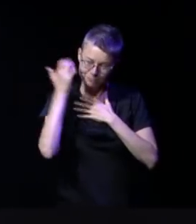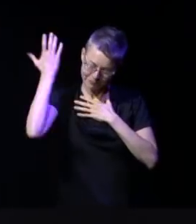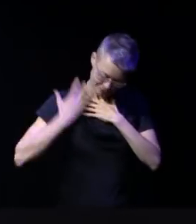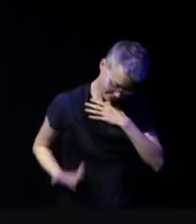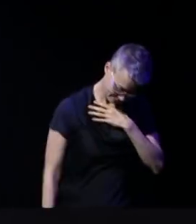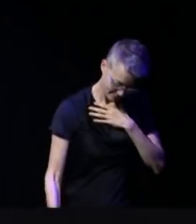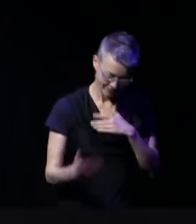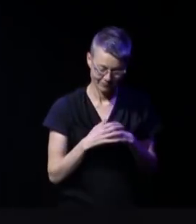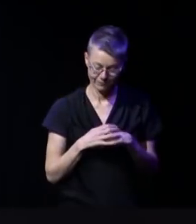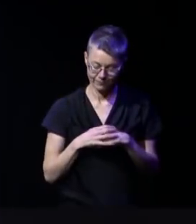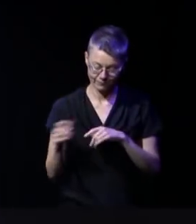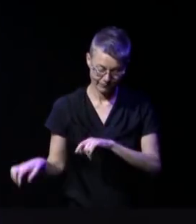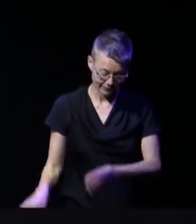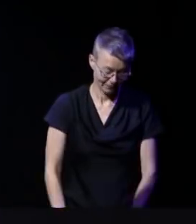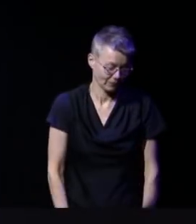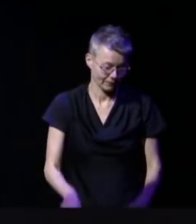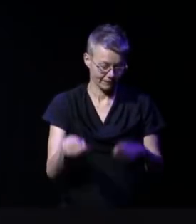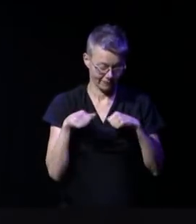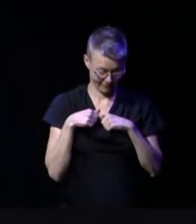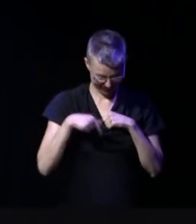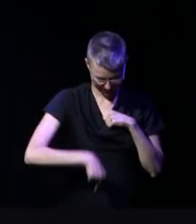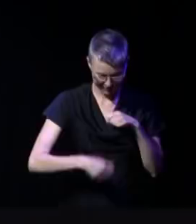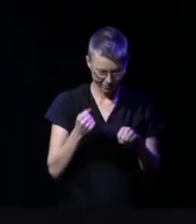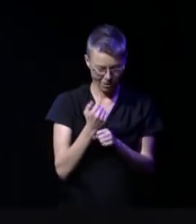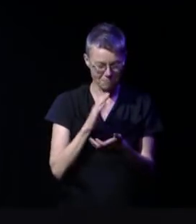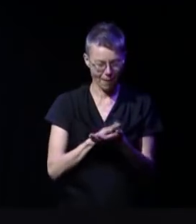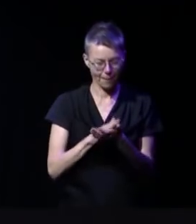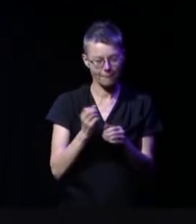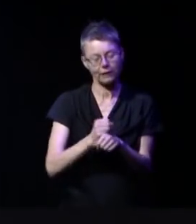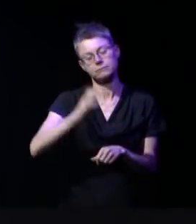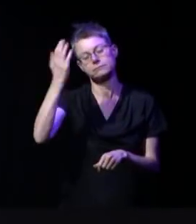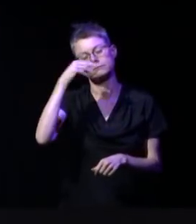She covered me with a colourful quilt my grandmother made when she was a young woman, bright strips